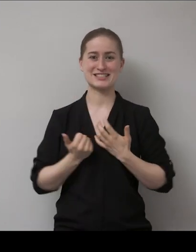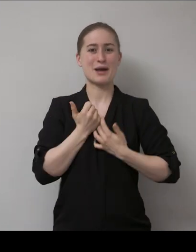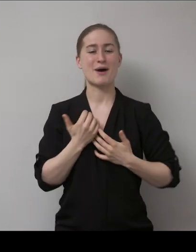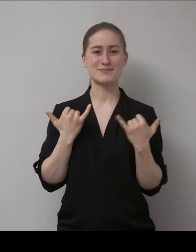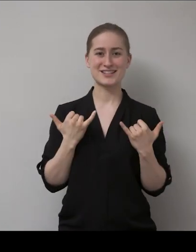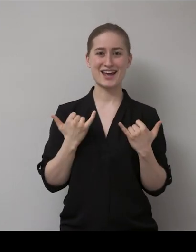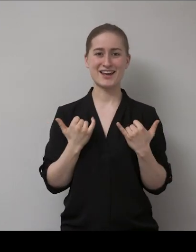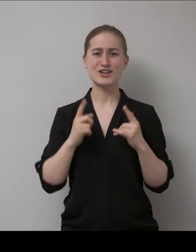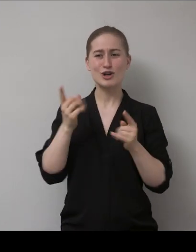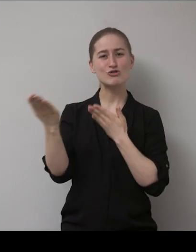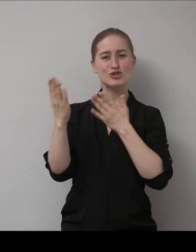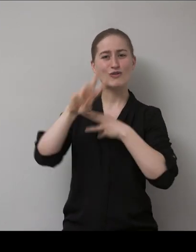Let's go serve the world with passion.